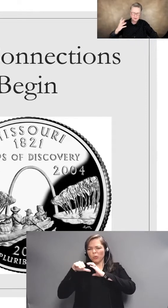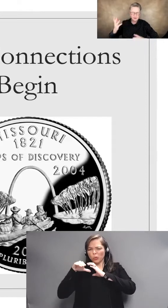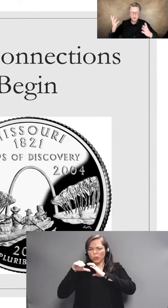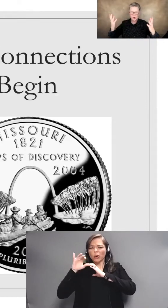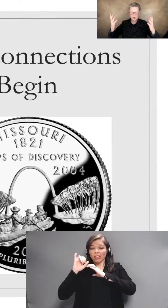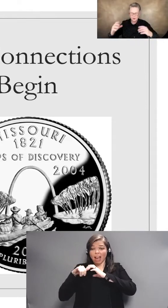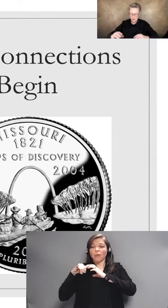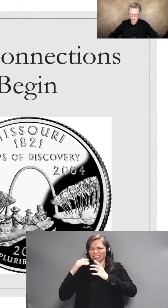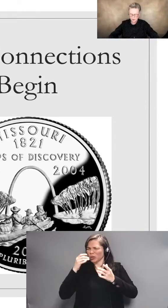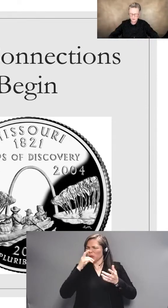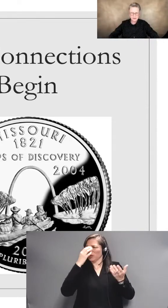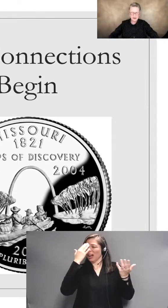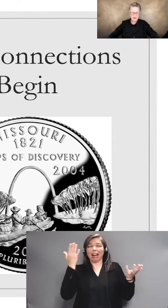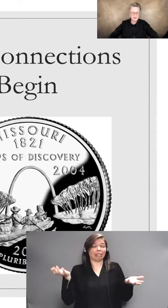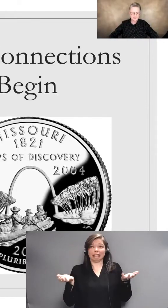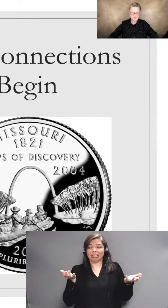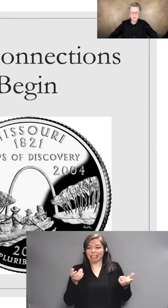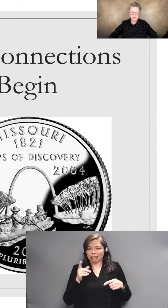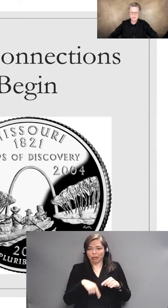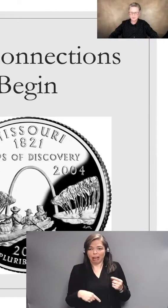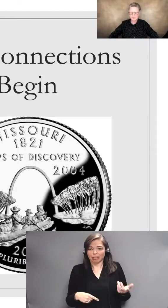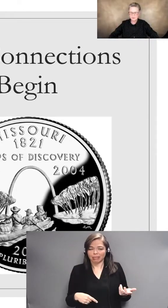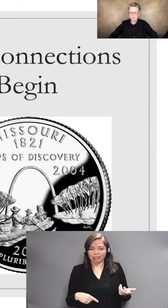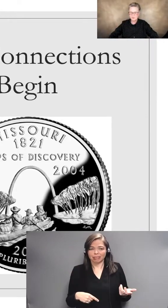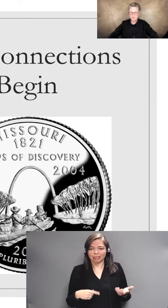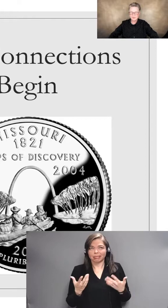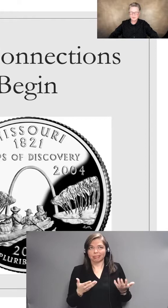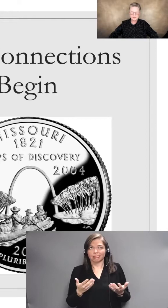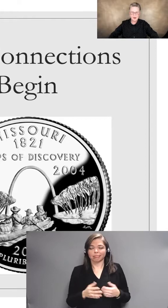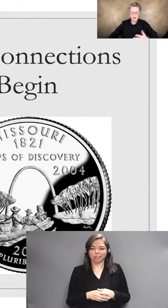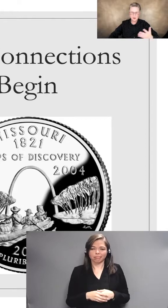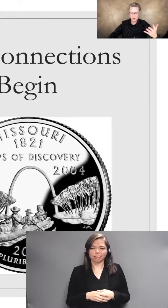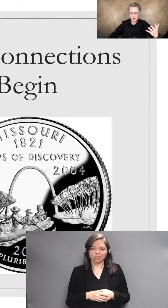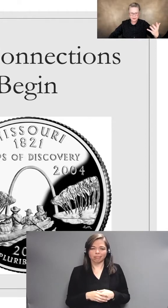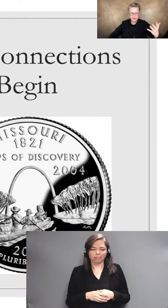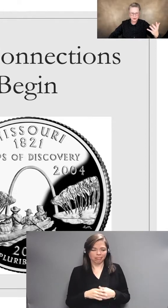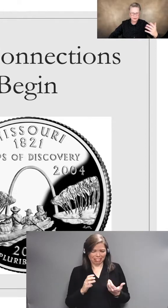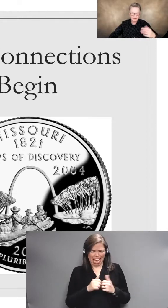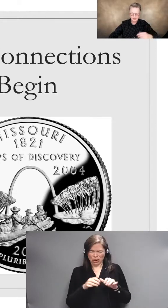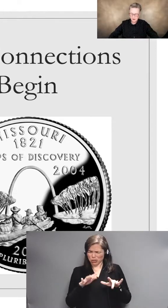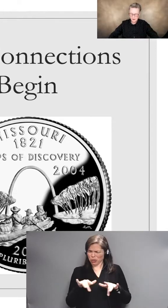who knows what in the world you can't even um how do you record anything really but